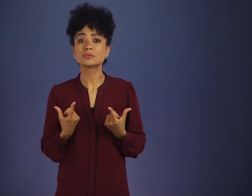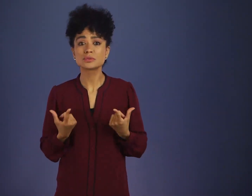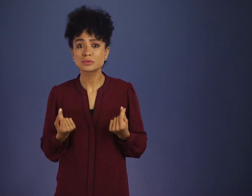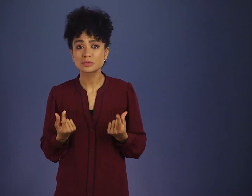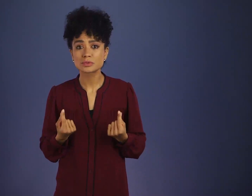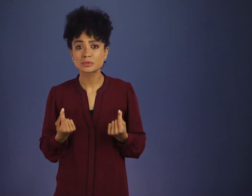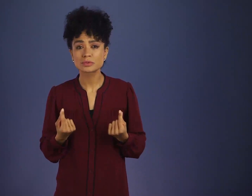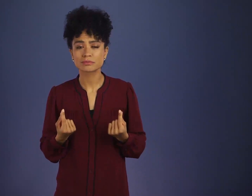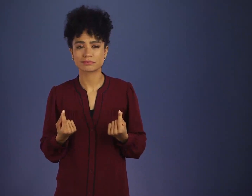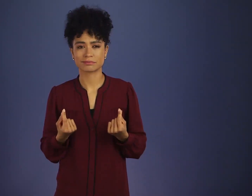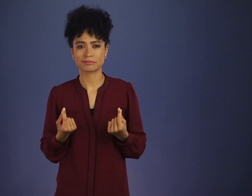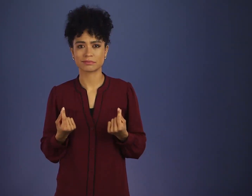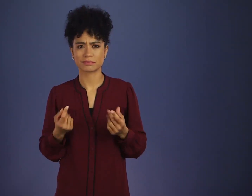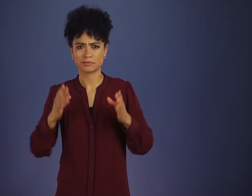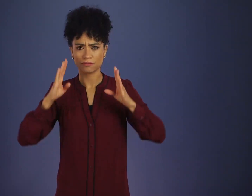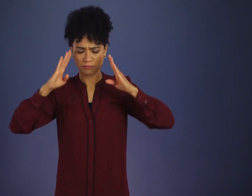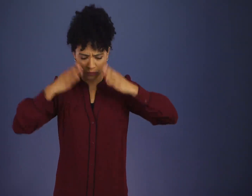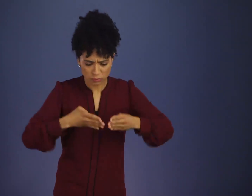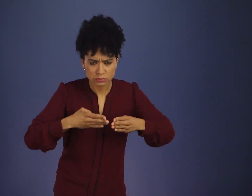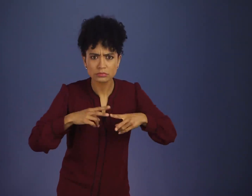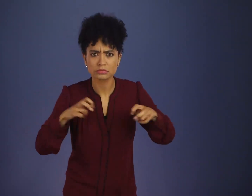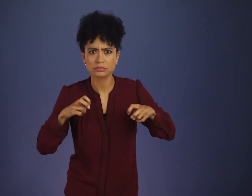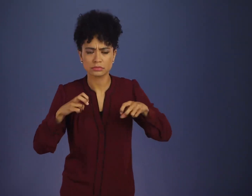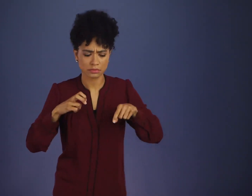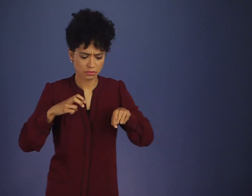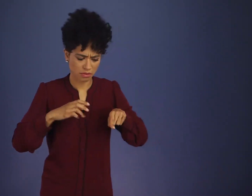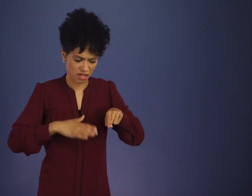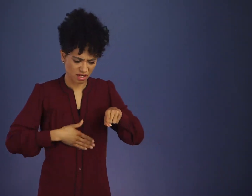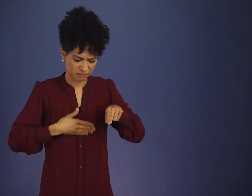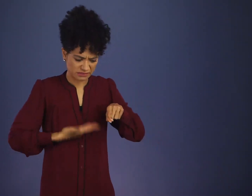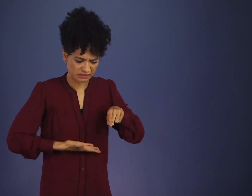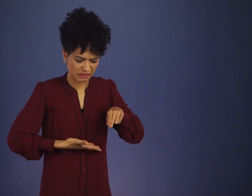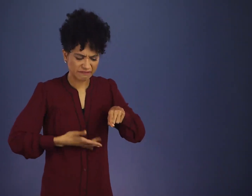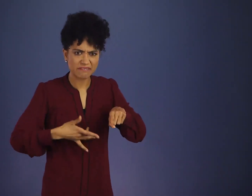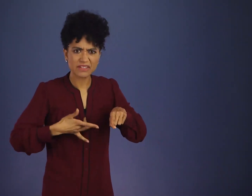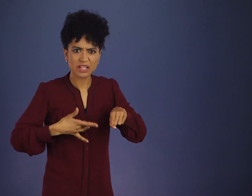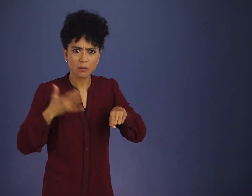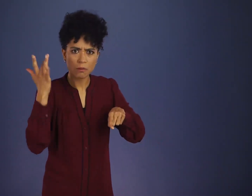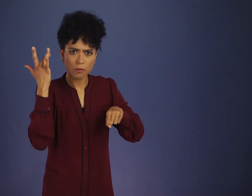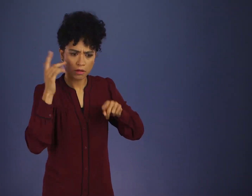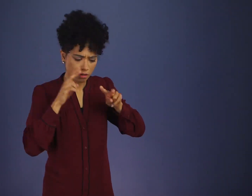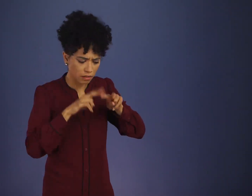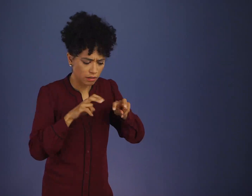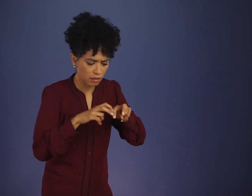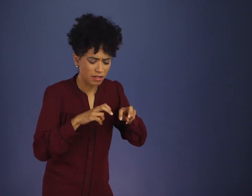We learned that if we were seriously disturbed, our first need was to quiet that disturbance,